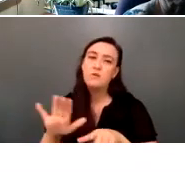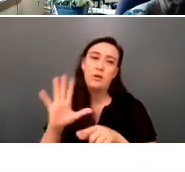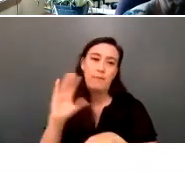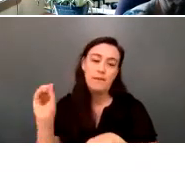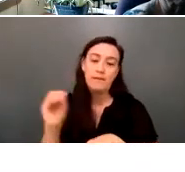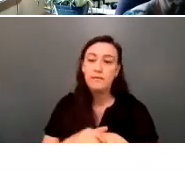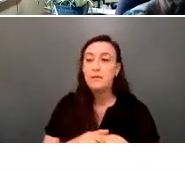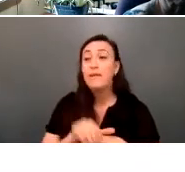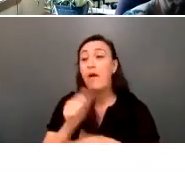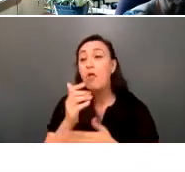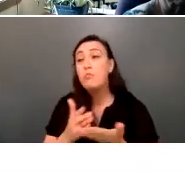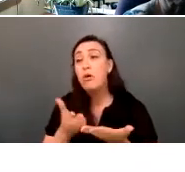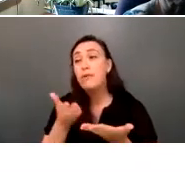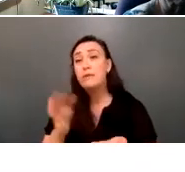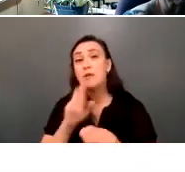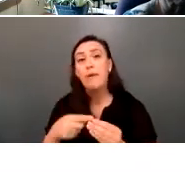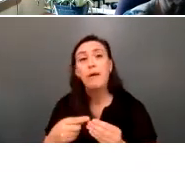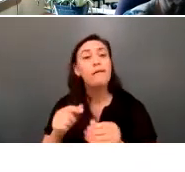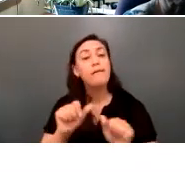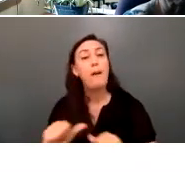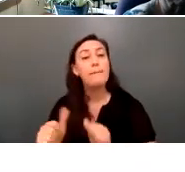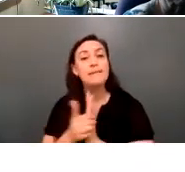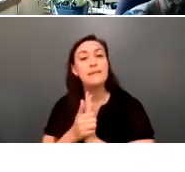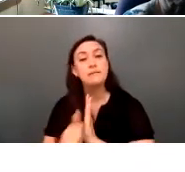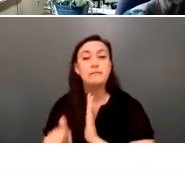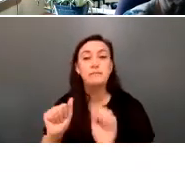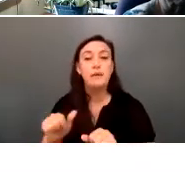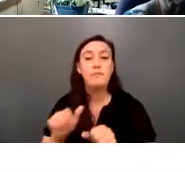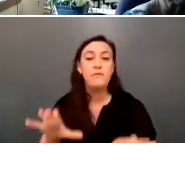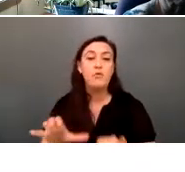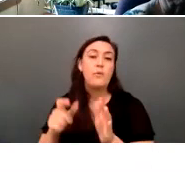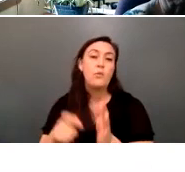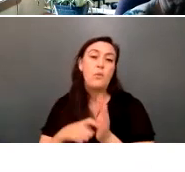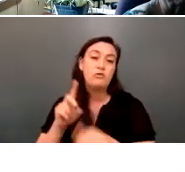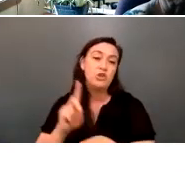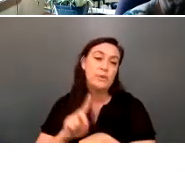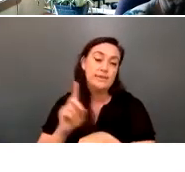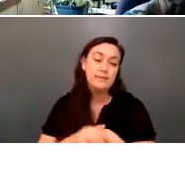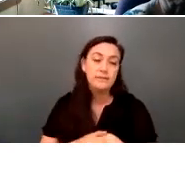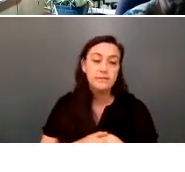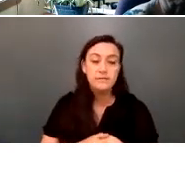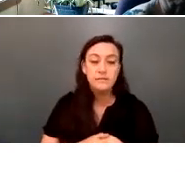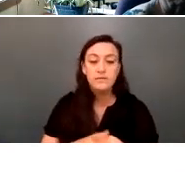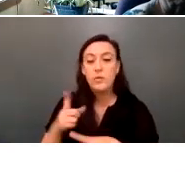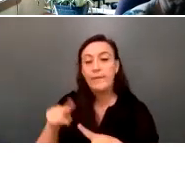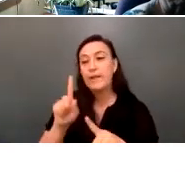the other part there we talk about being competent to perform the required duties, so they should be familiar with 245 D.